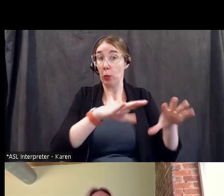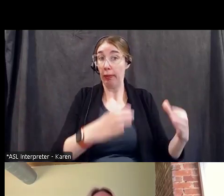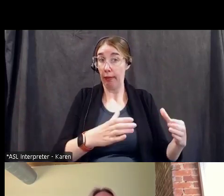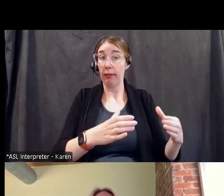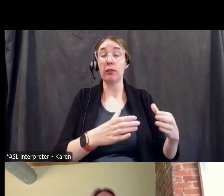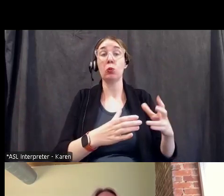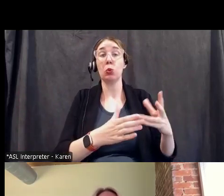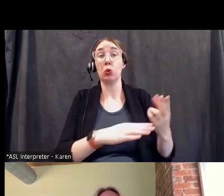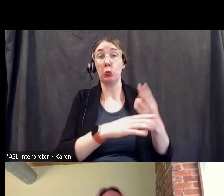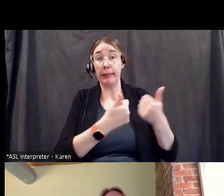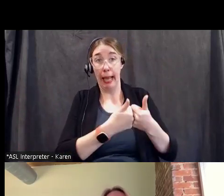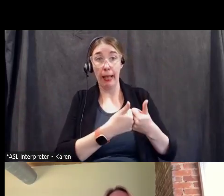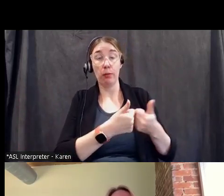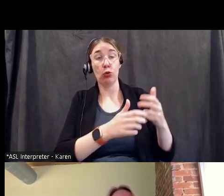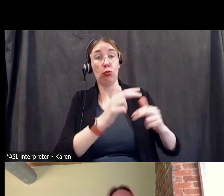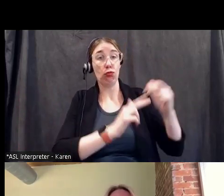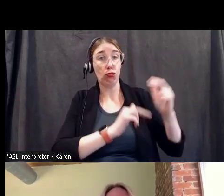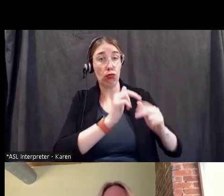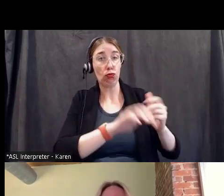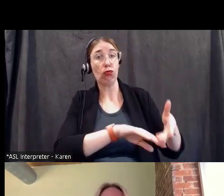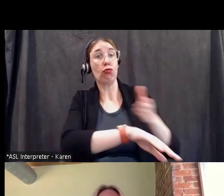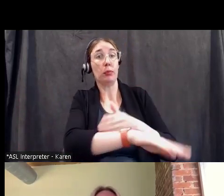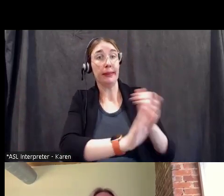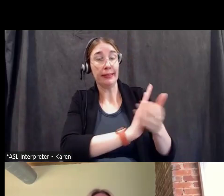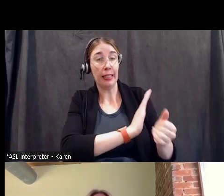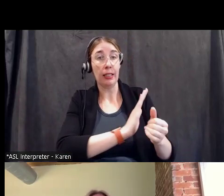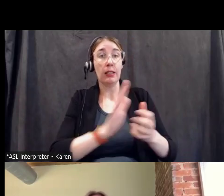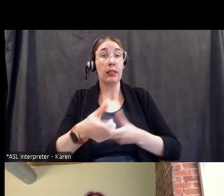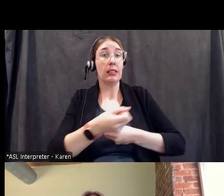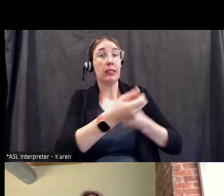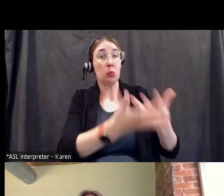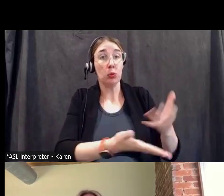It can be creative expression, it can be creation of art for some people it's very enjoyable,